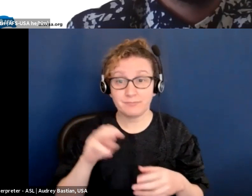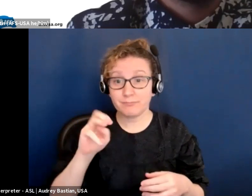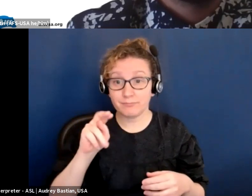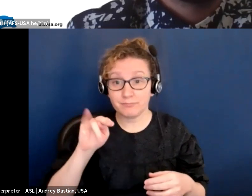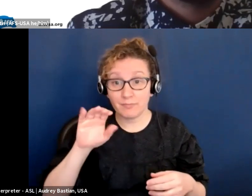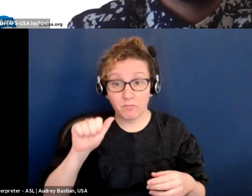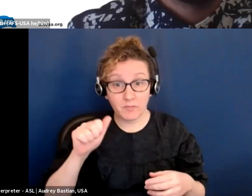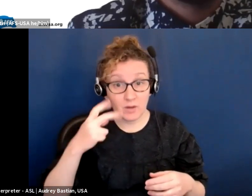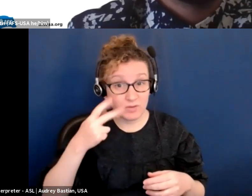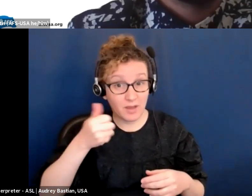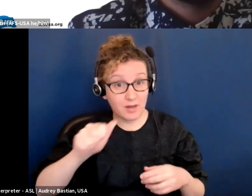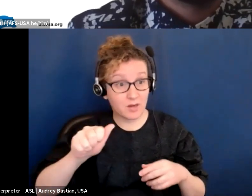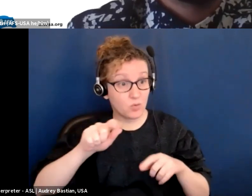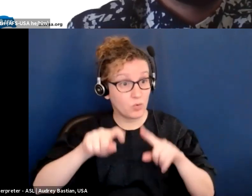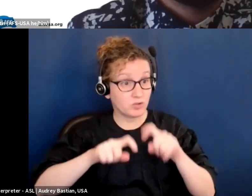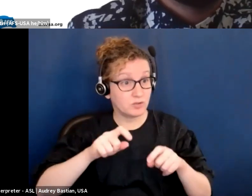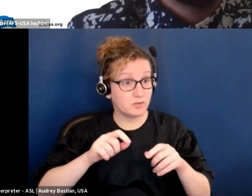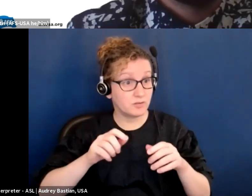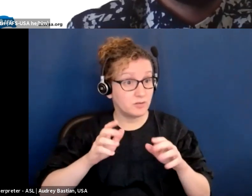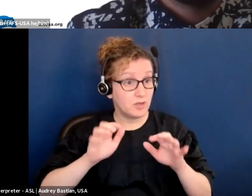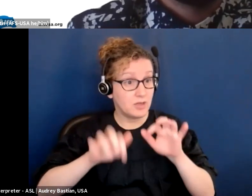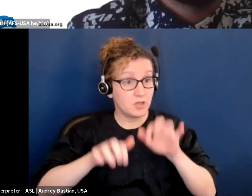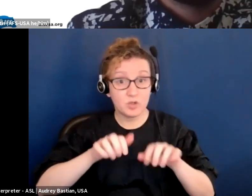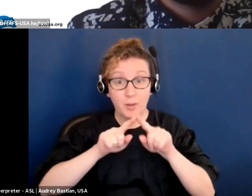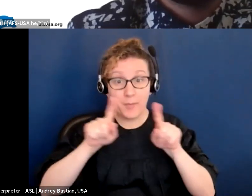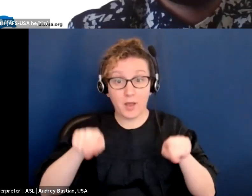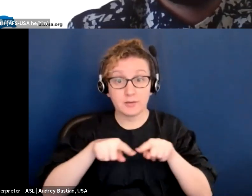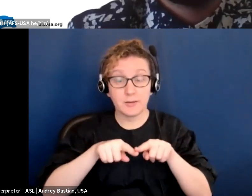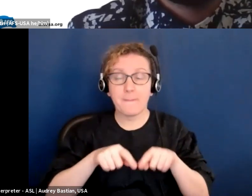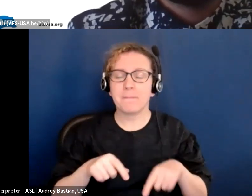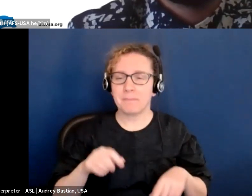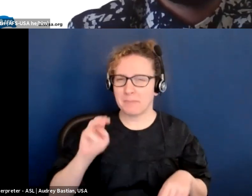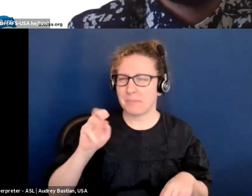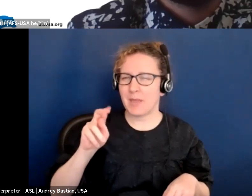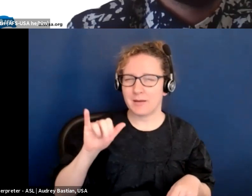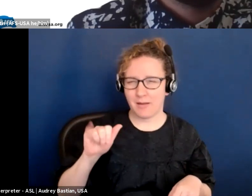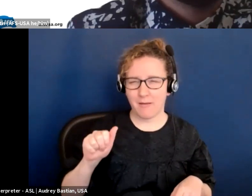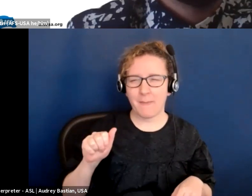do you see any questions in the chatbox? >> MONICA MALHOTRA: The only question I have